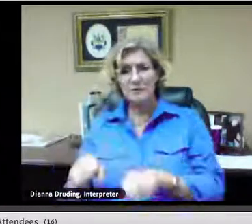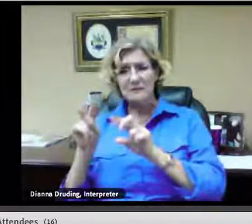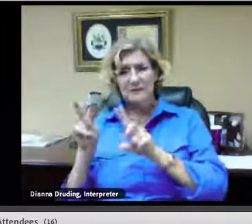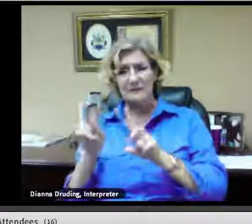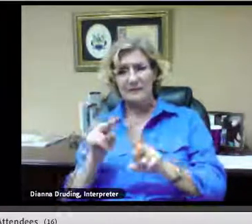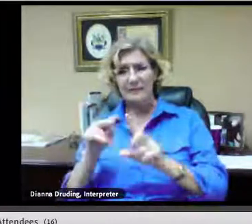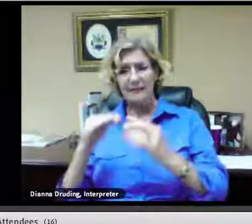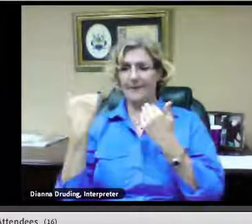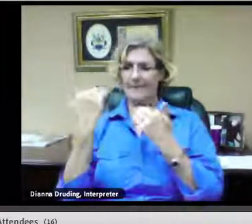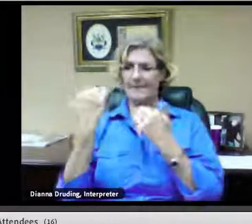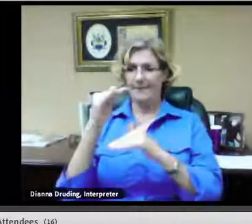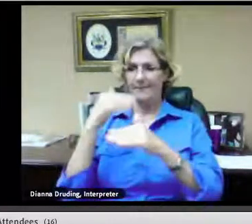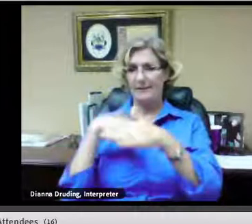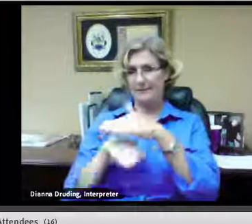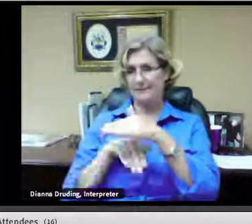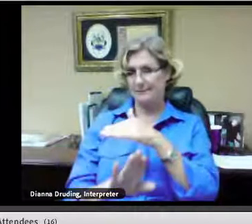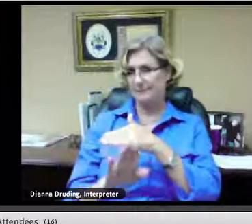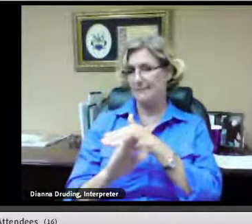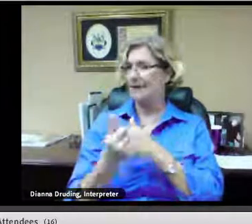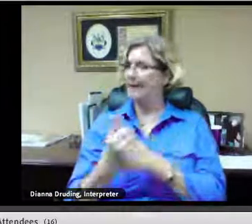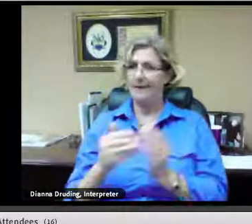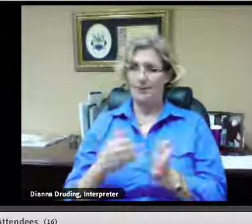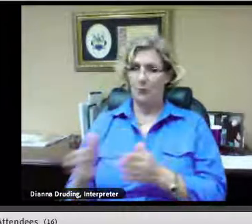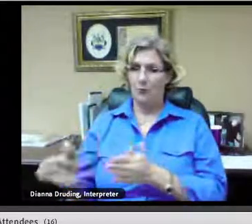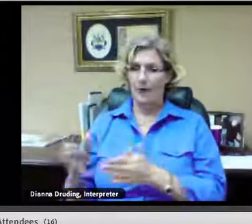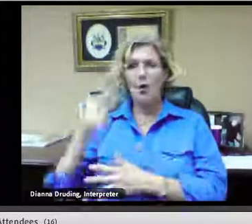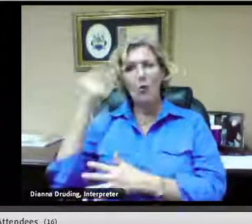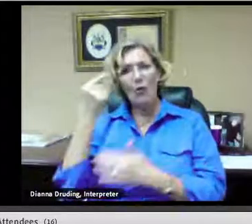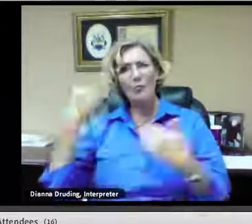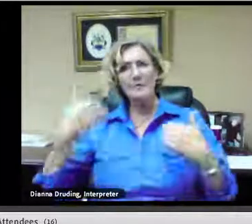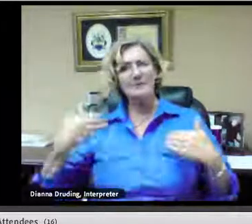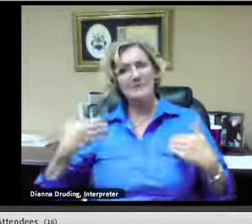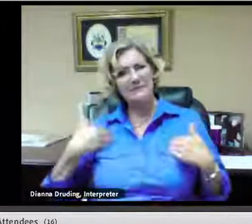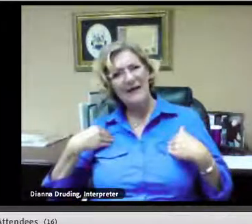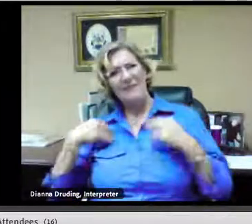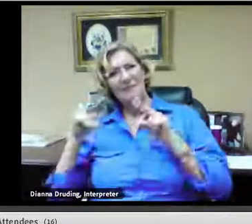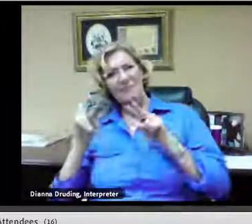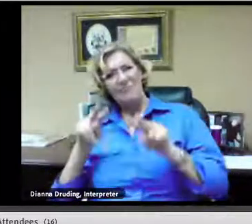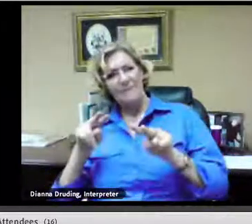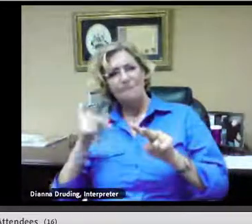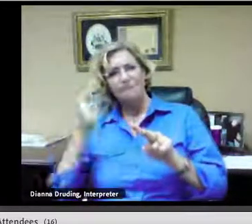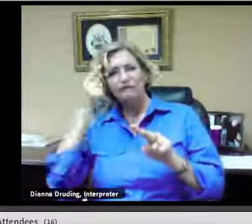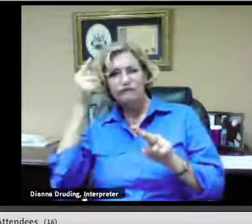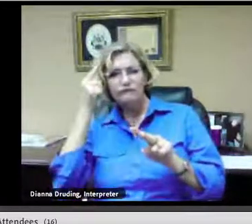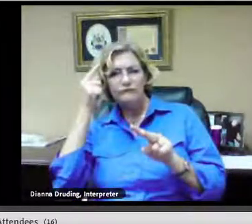always having that lens. You know, is this accessible? You know, what is this wording saying?